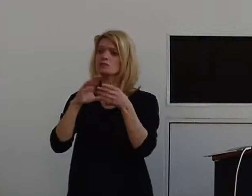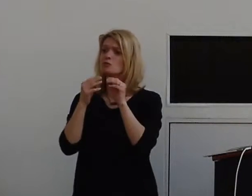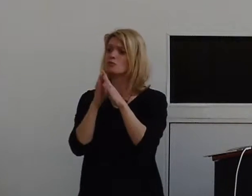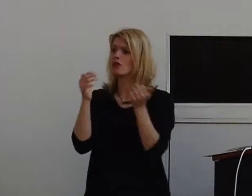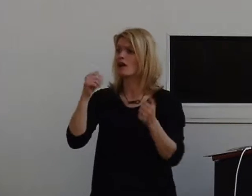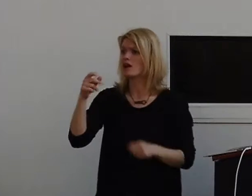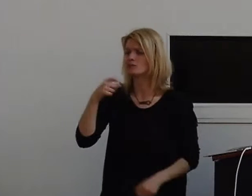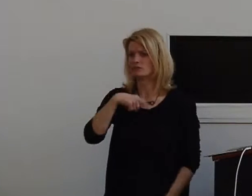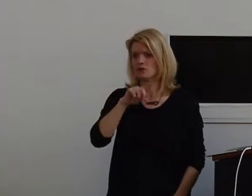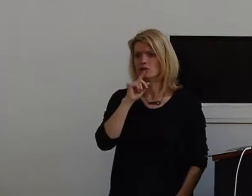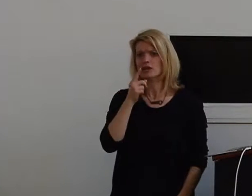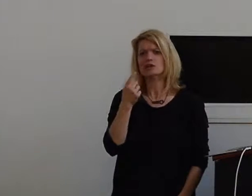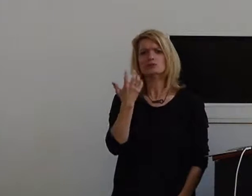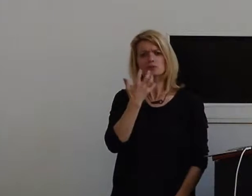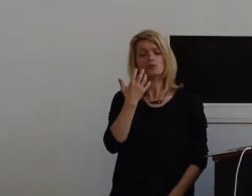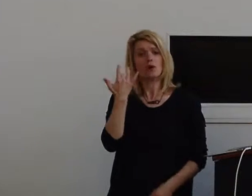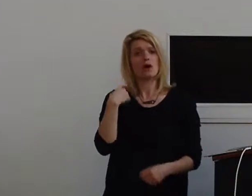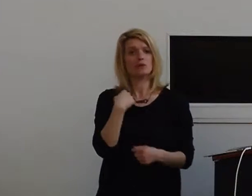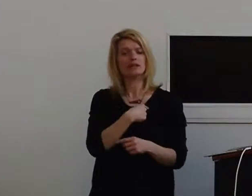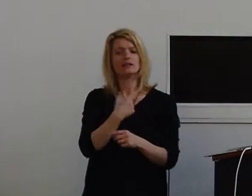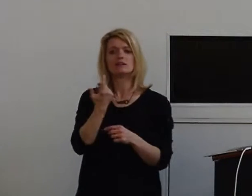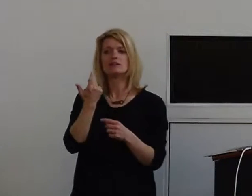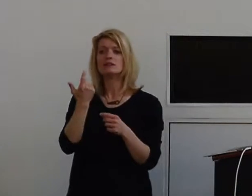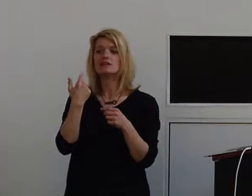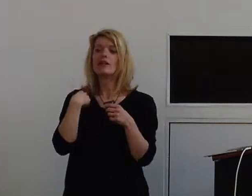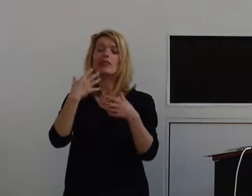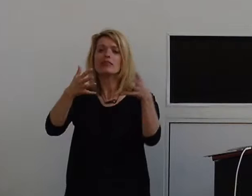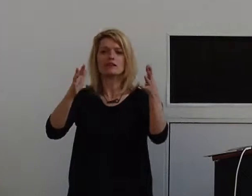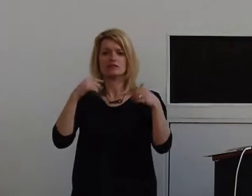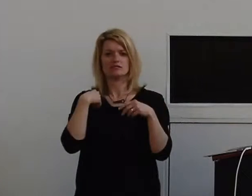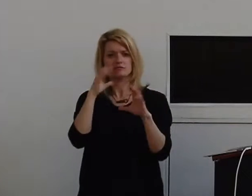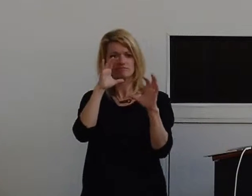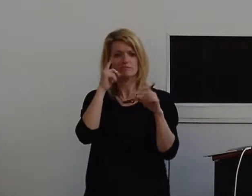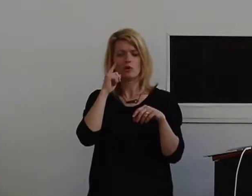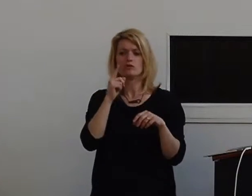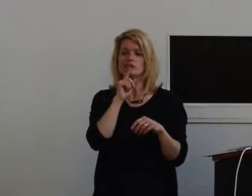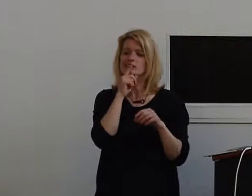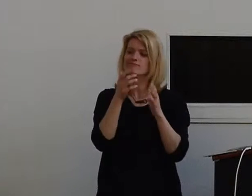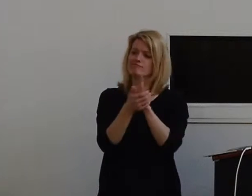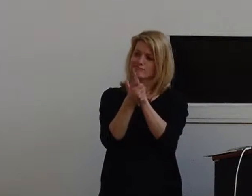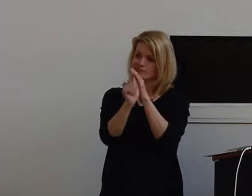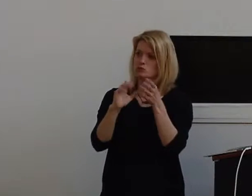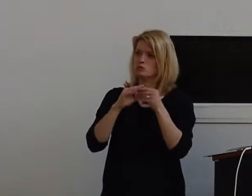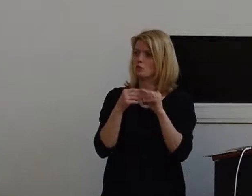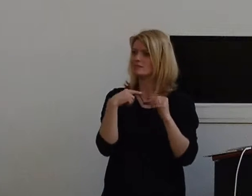I'd like to mention, that these storybook apps are just amazing. We searched carefully, to select only talented deaf storytellers,